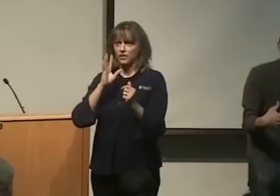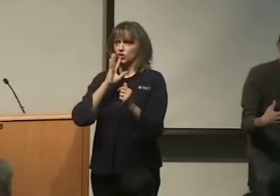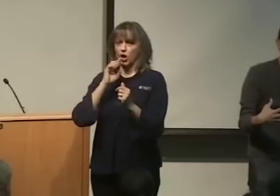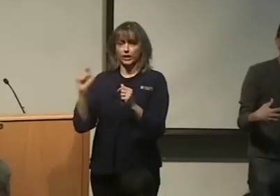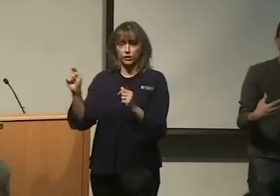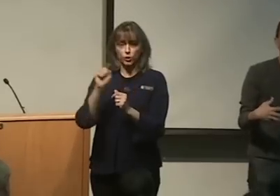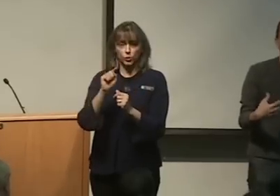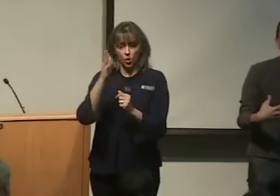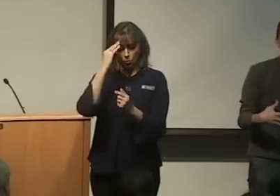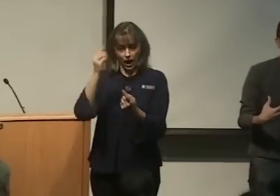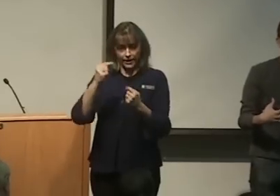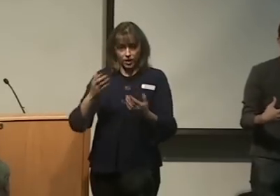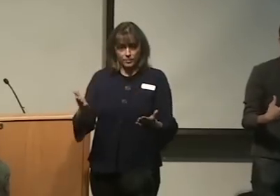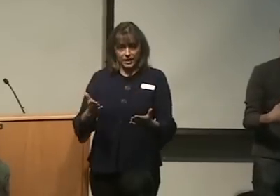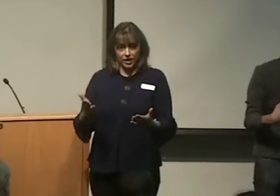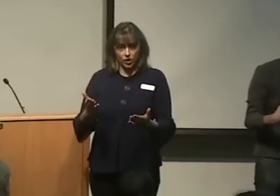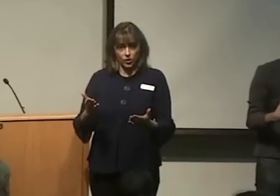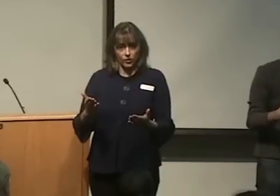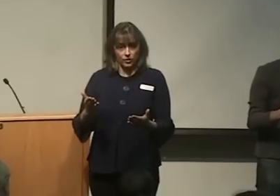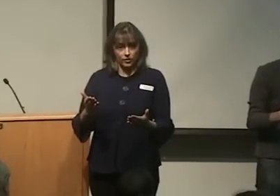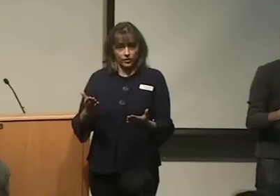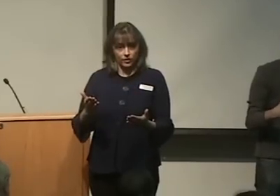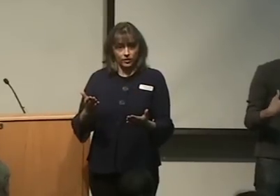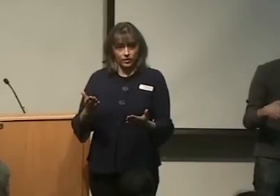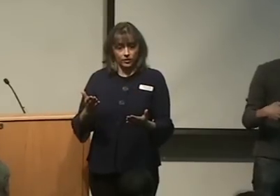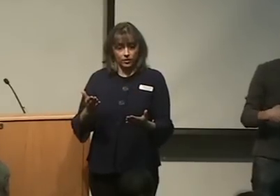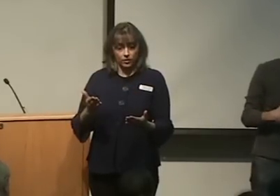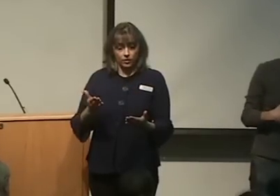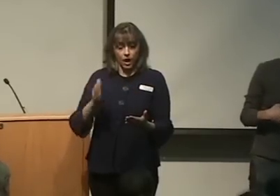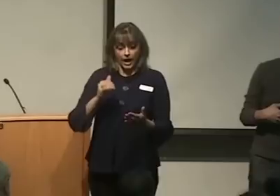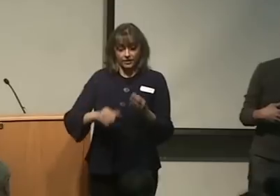and that additional value has got to be faculty-student interaction.